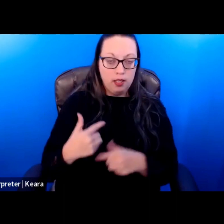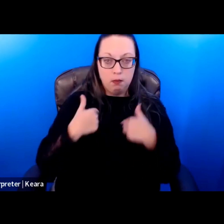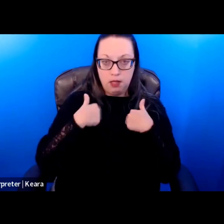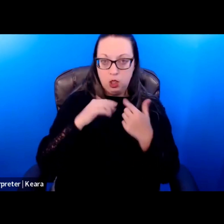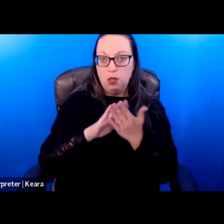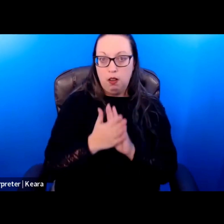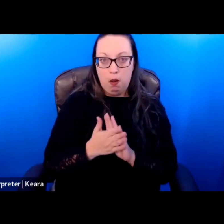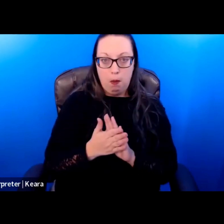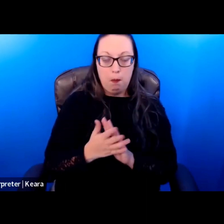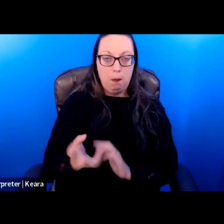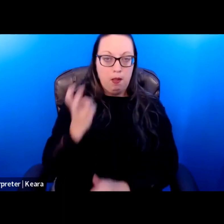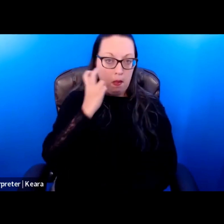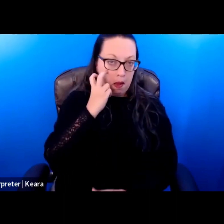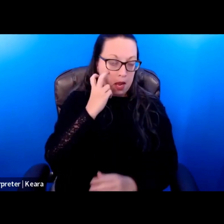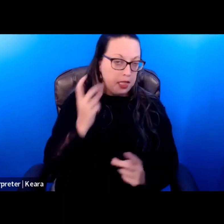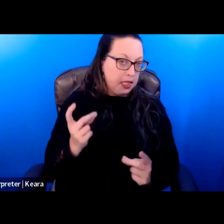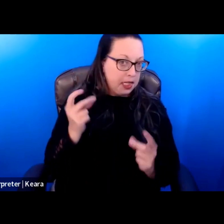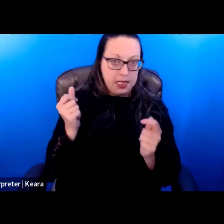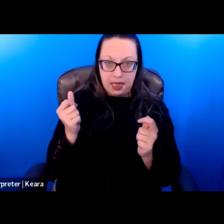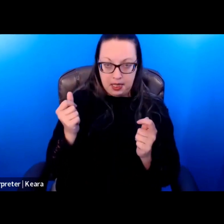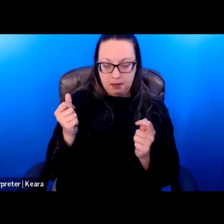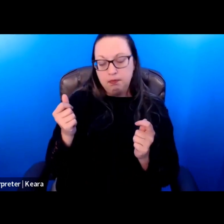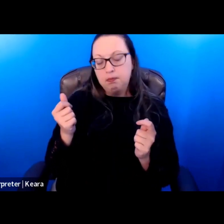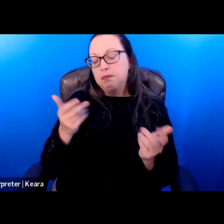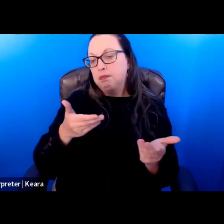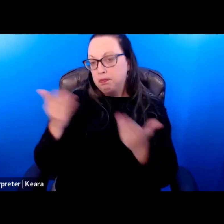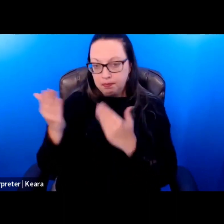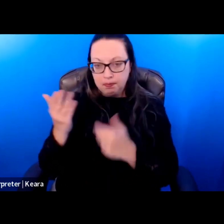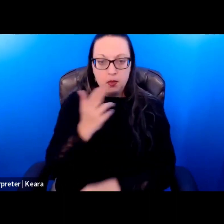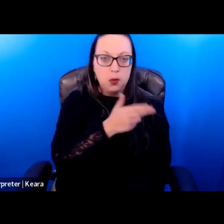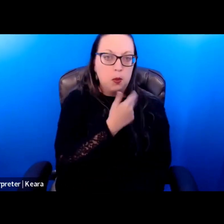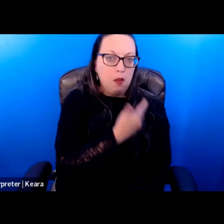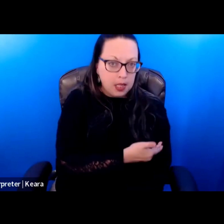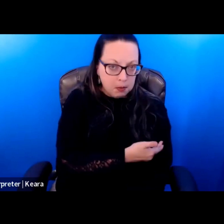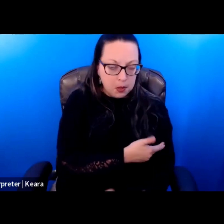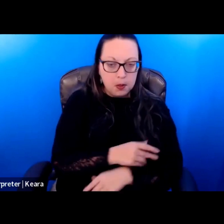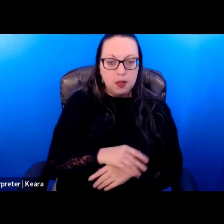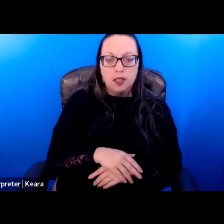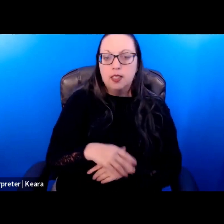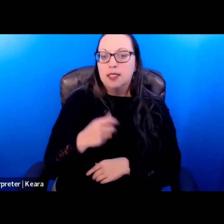instantly. Of course, I was rushed to the hospital. And I spent several several days in